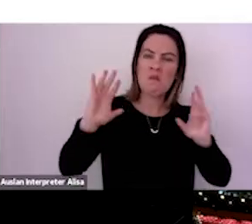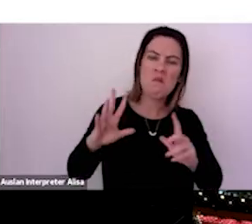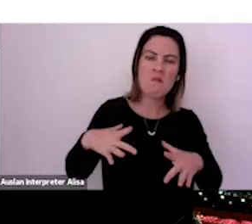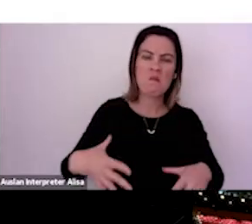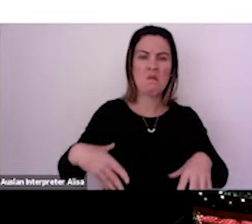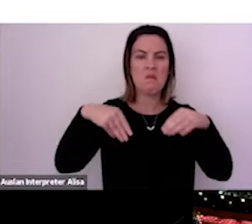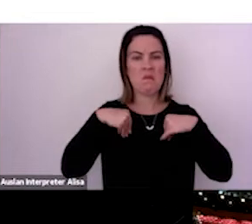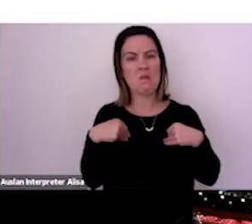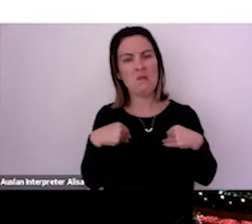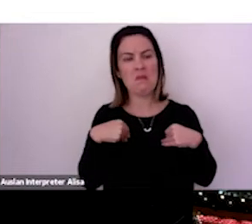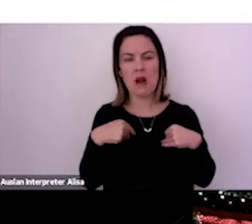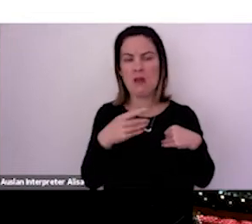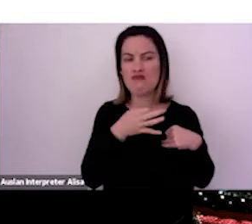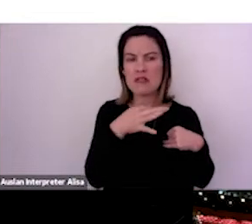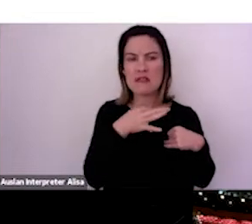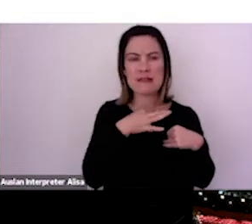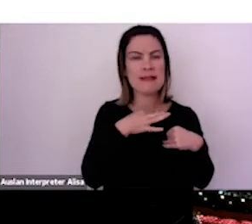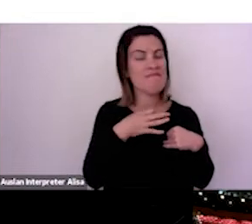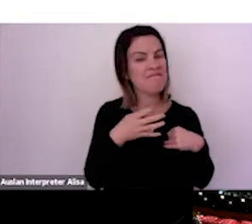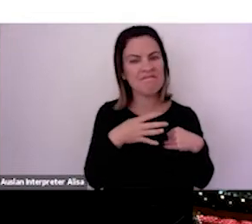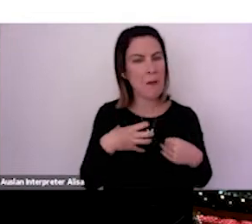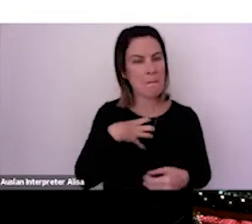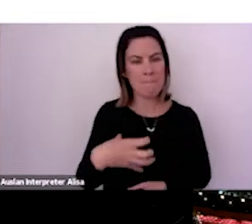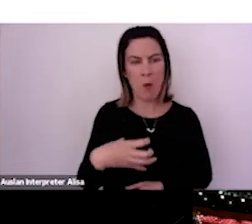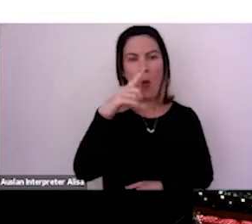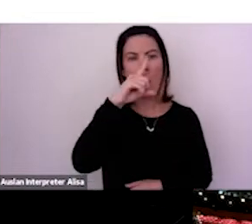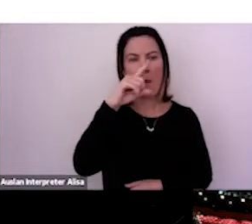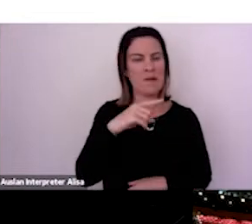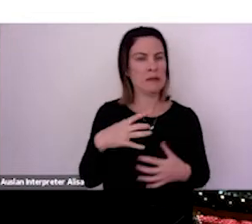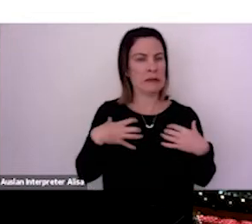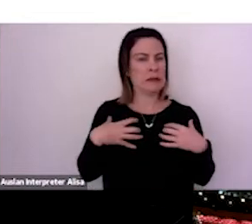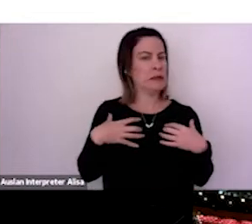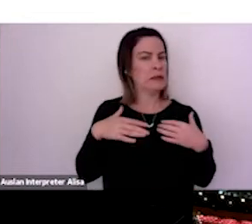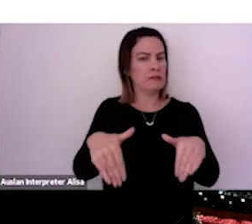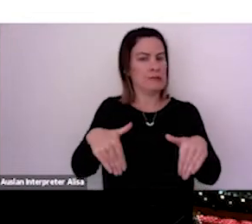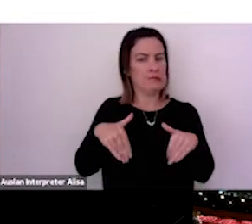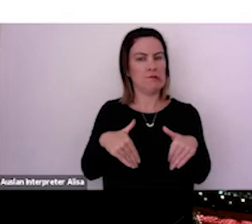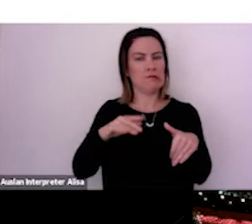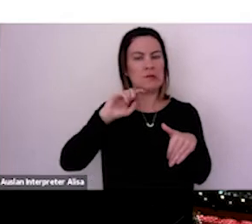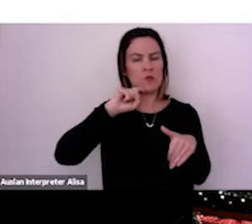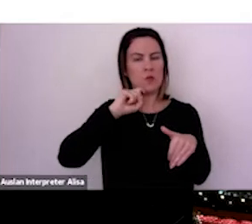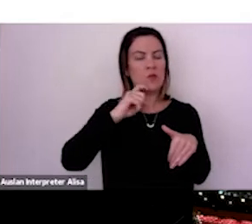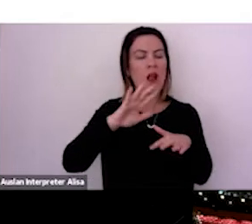More people are saying they will only go out when they are confident the risk is minimal. We